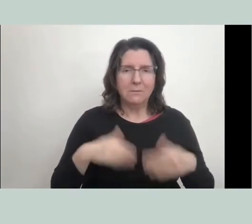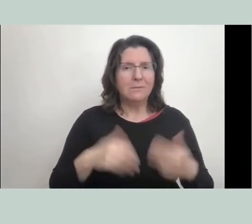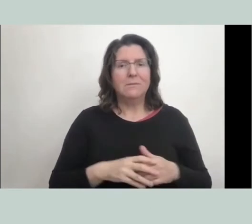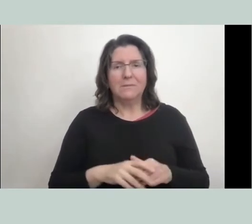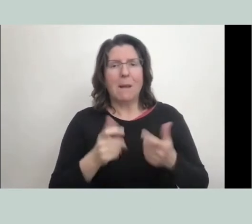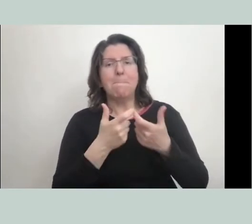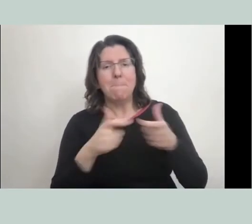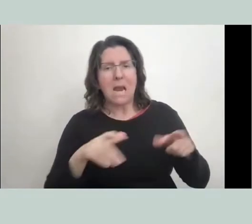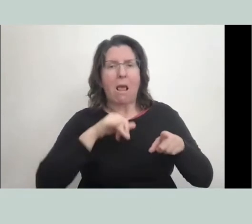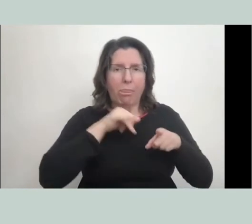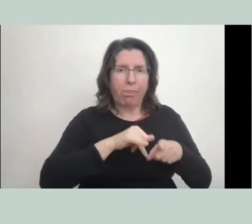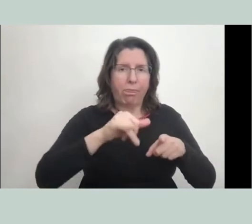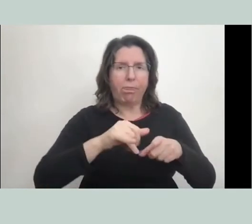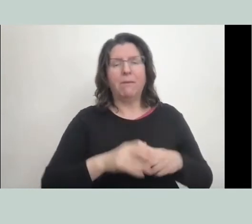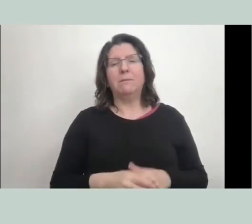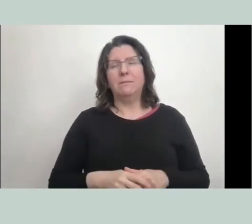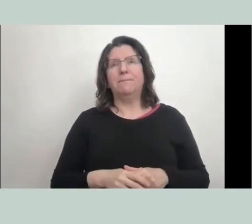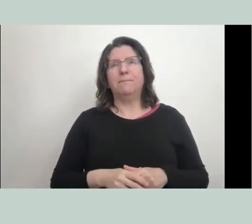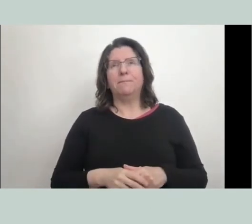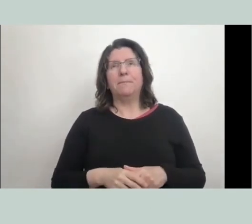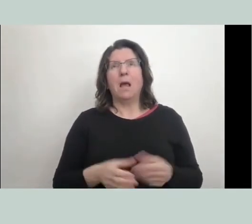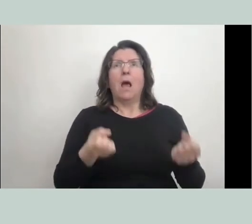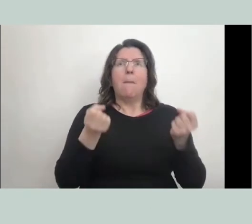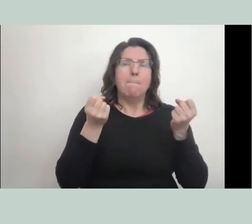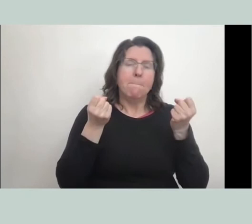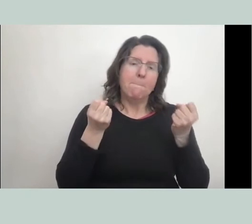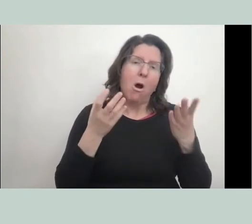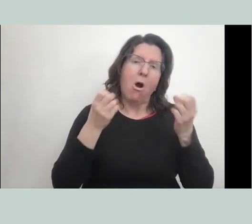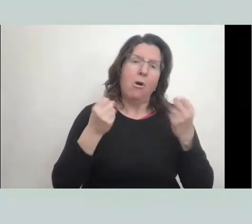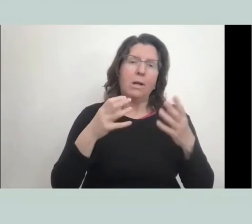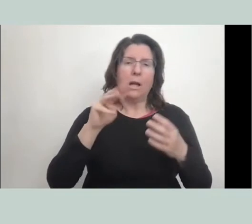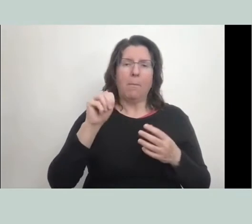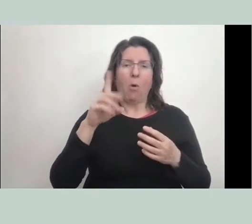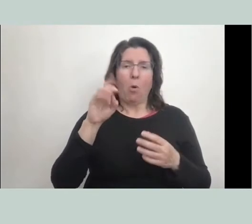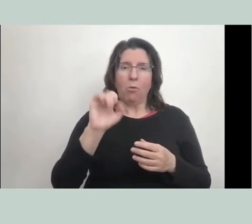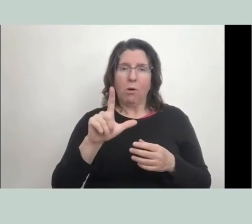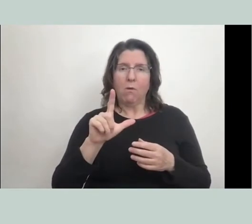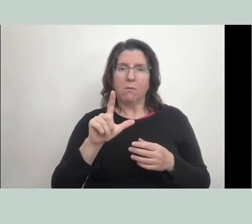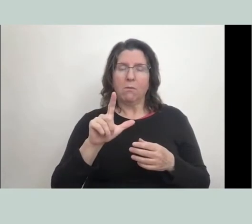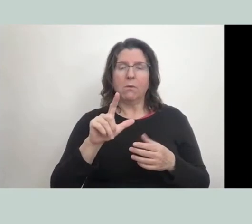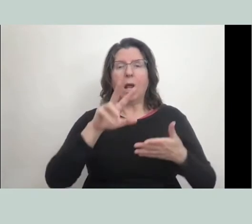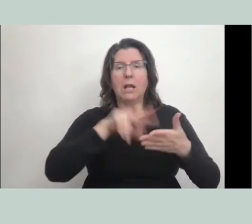I know it's a mouthful {chuckle}!